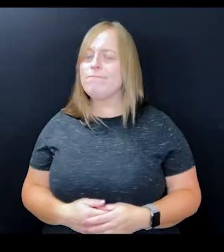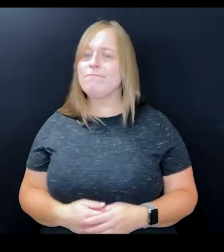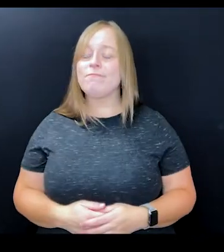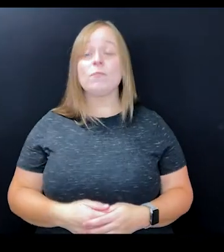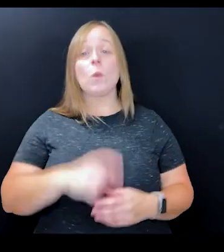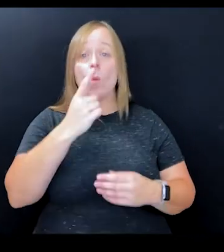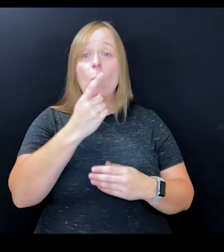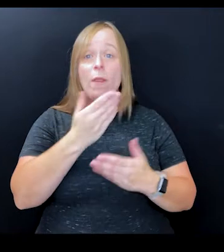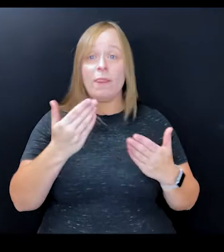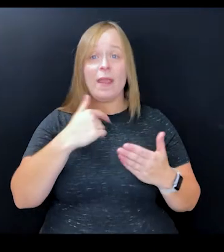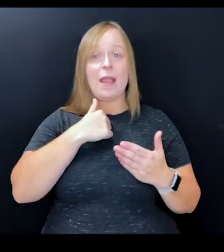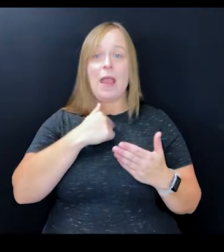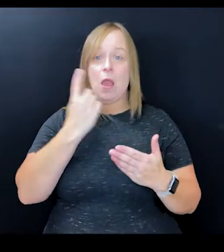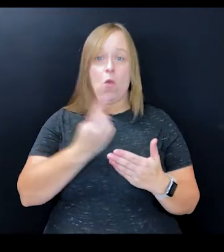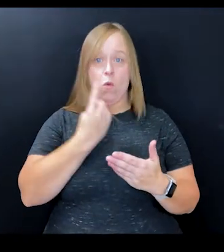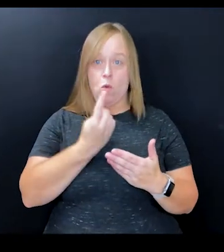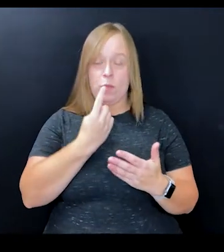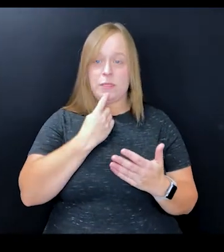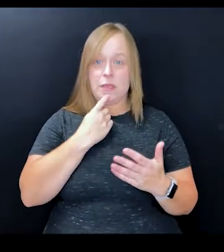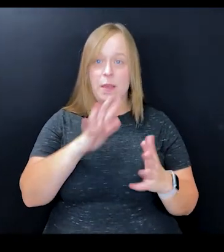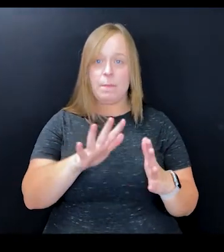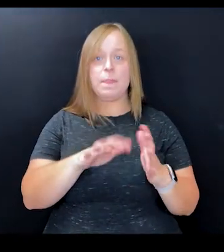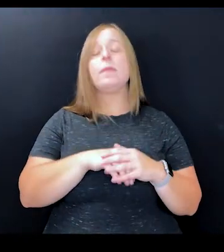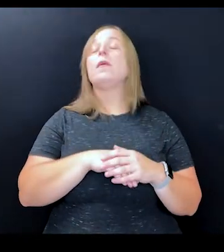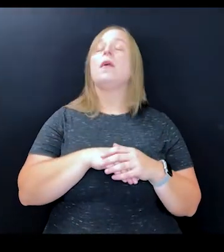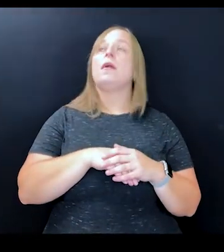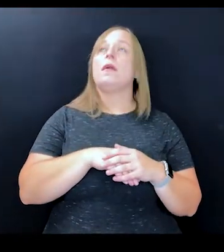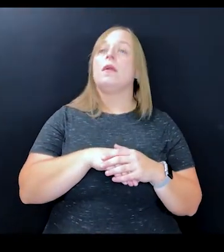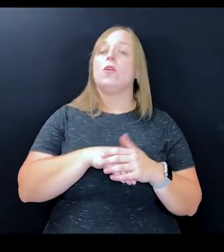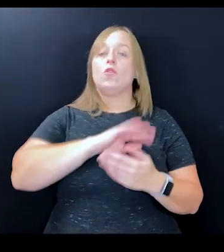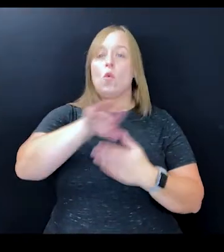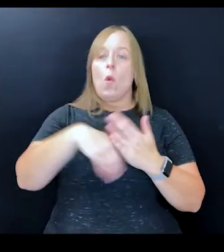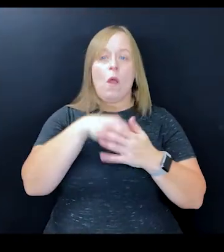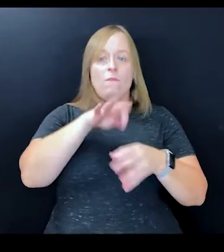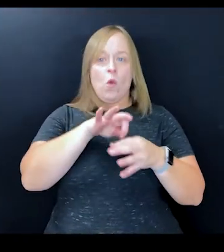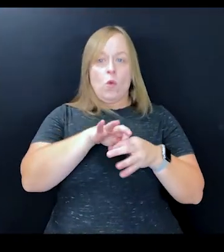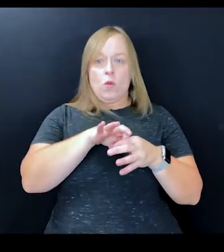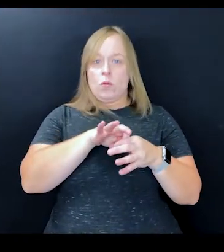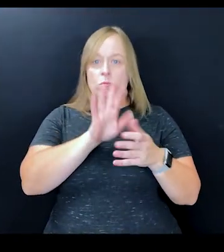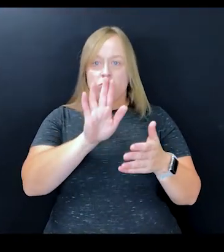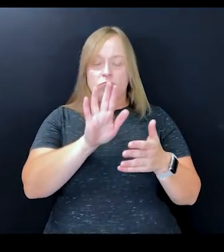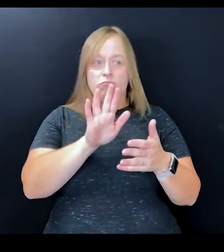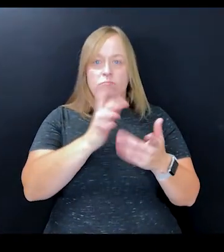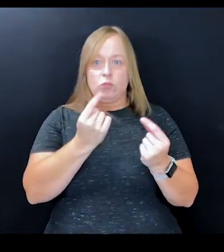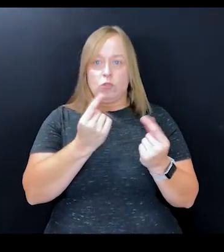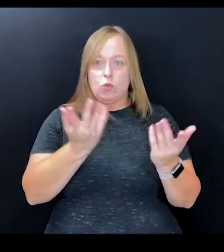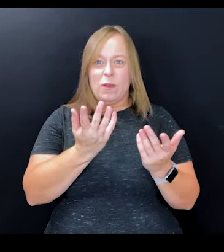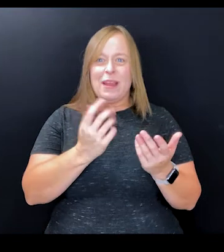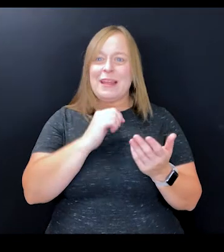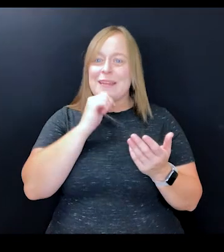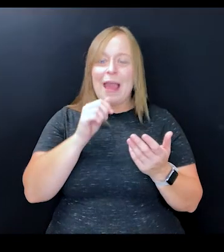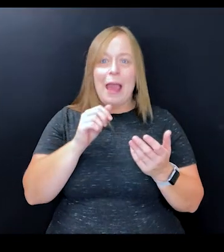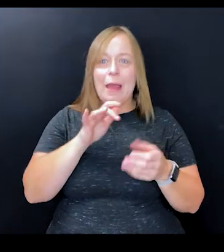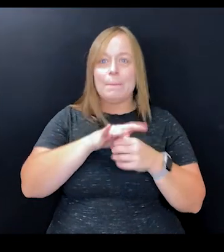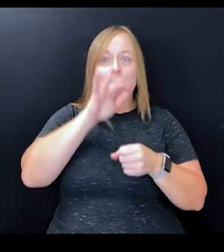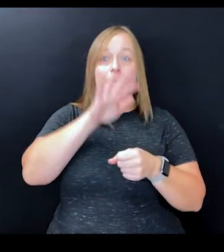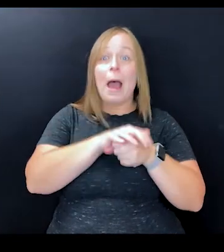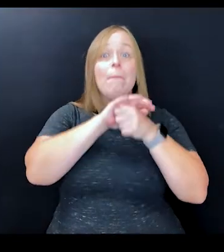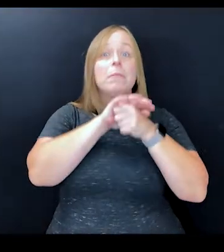[Helen] One thing that I always say to voters or people who are going to vote is that voting is not a pop quiz.